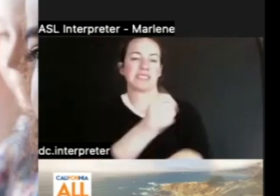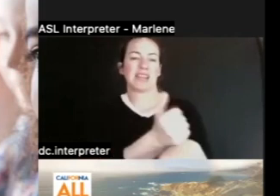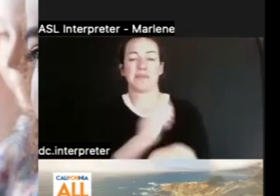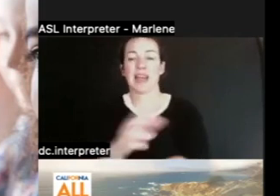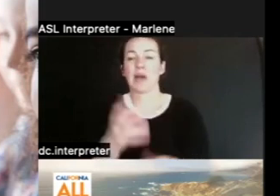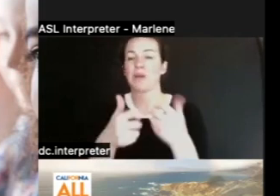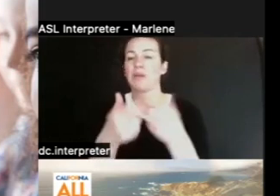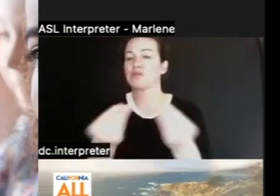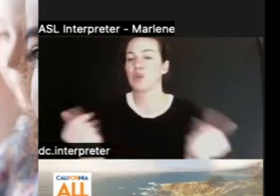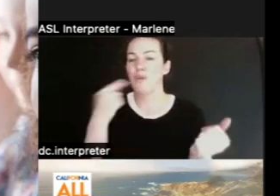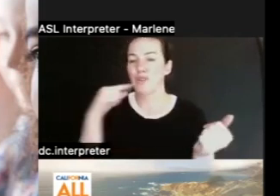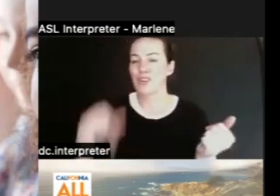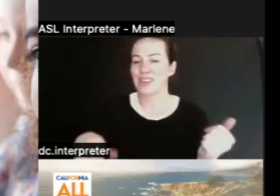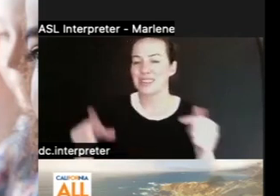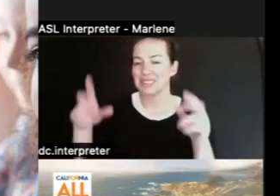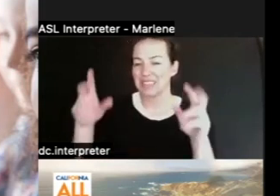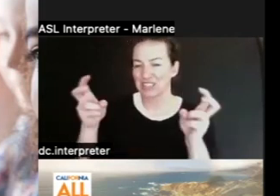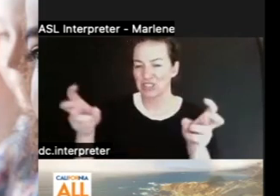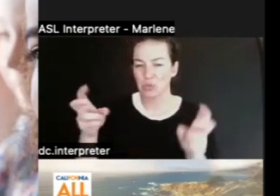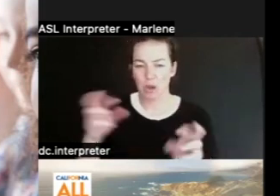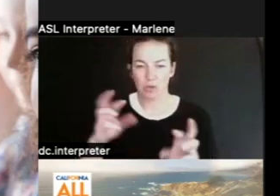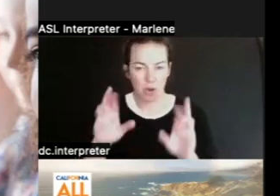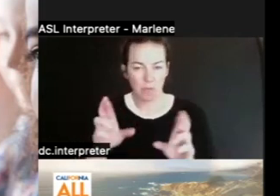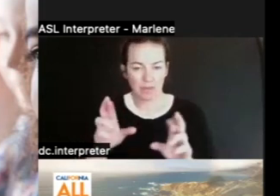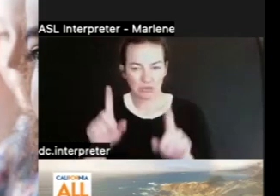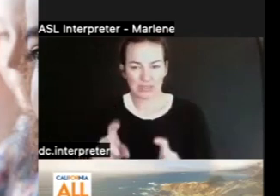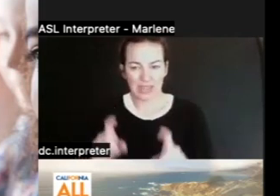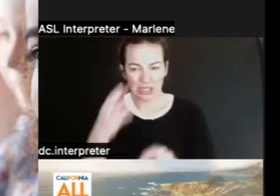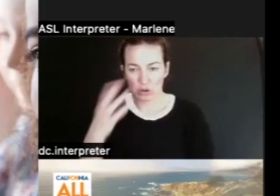is what I was hoping to test. And we don't know whether it's the right or wrong thing to do. There